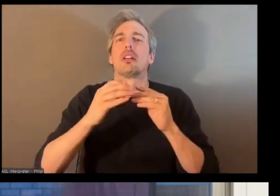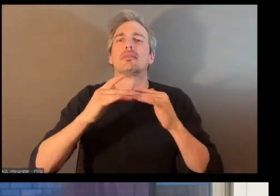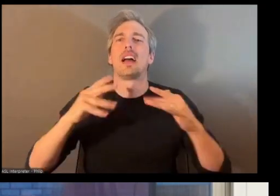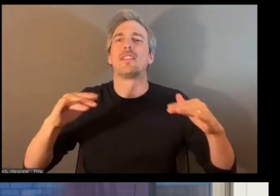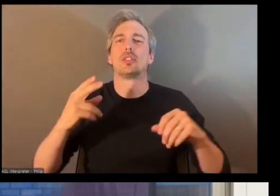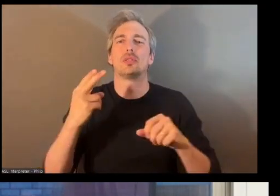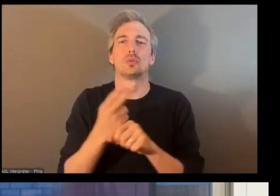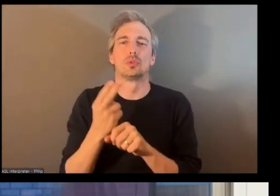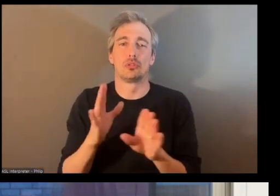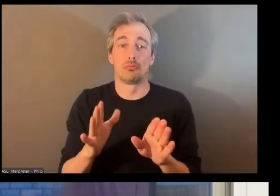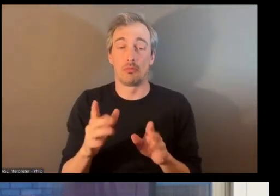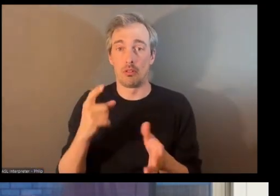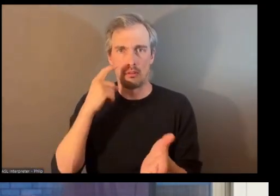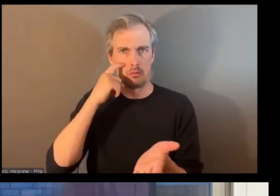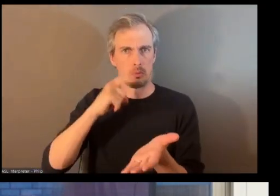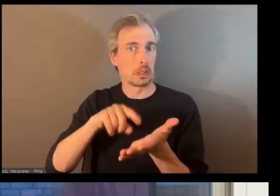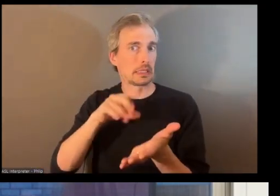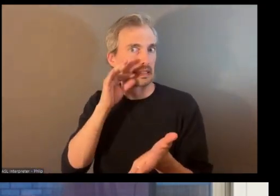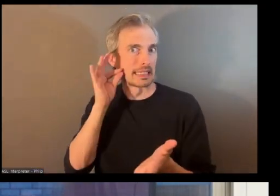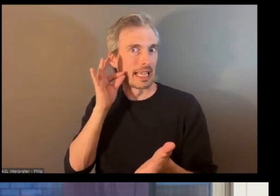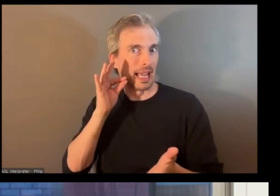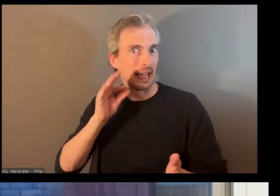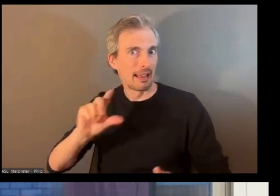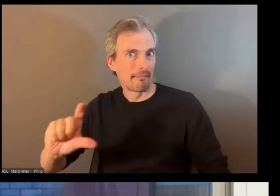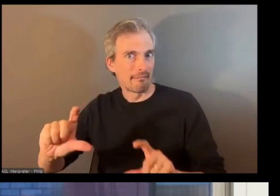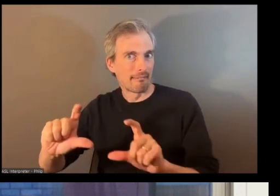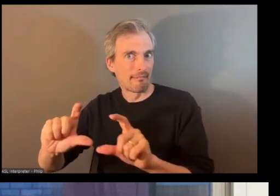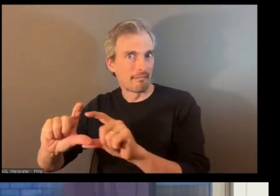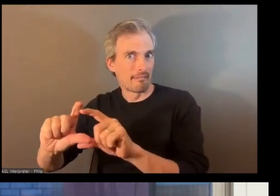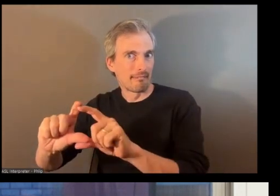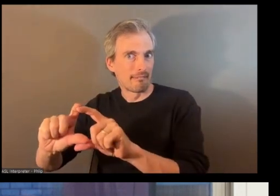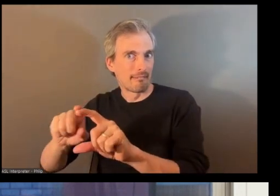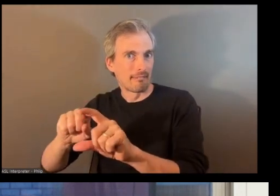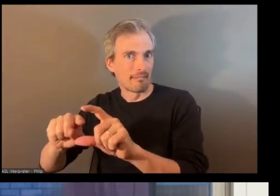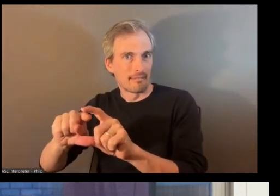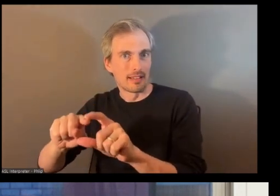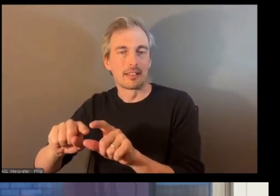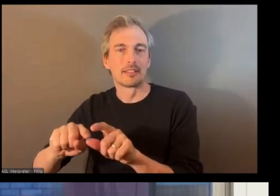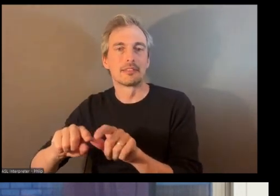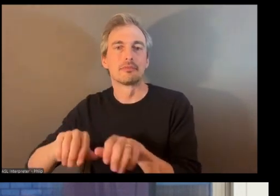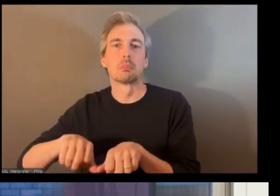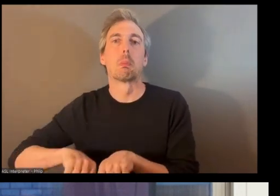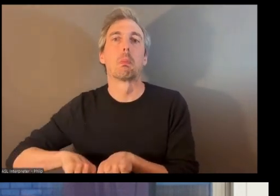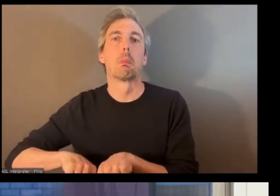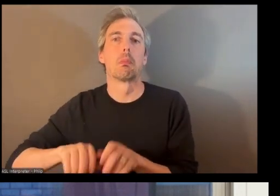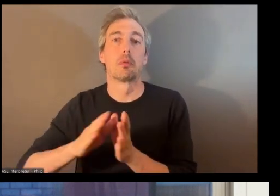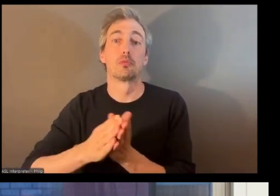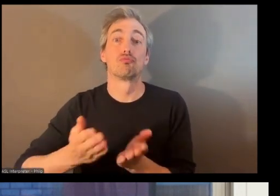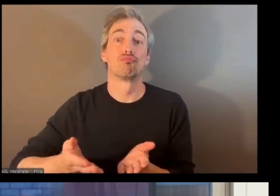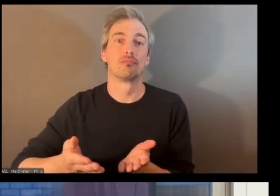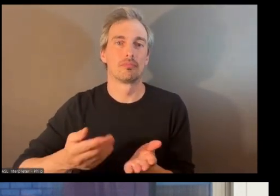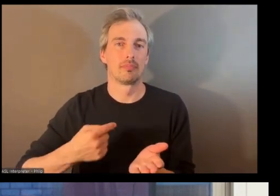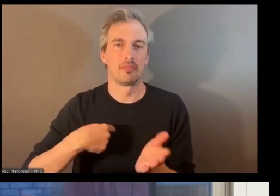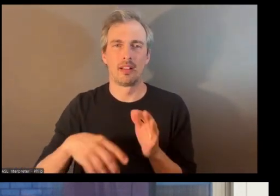I found a few Medieval cats. That are scattered around the slides.